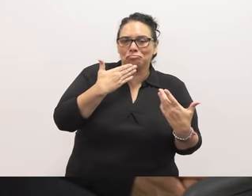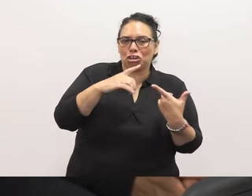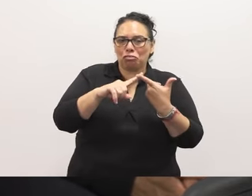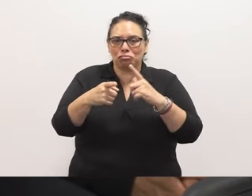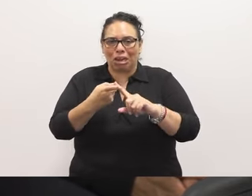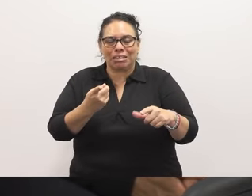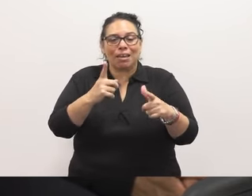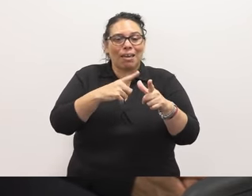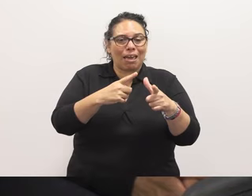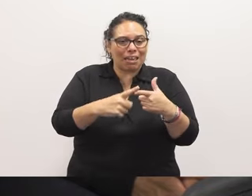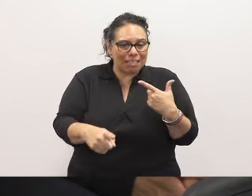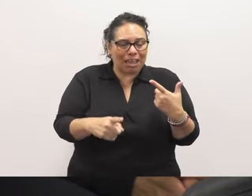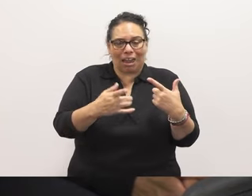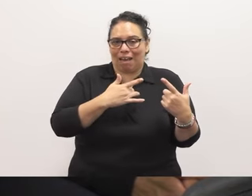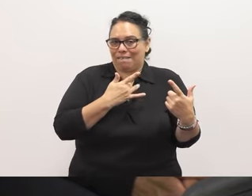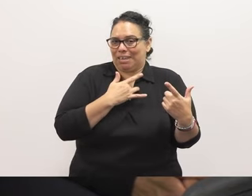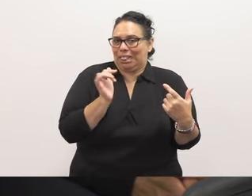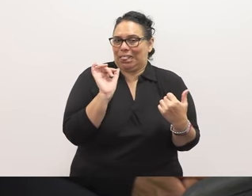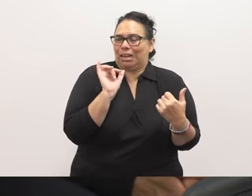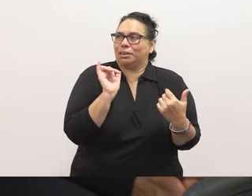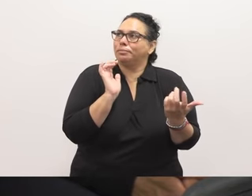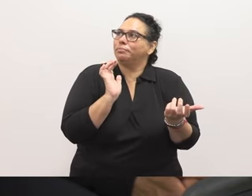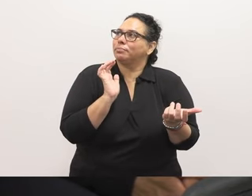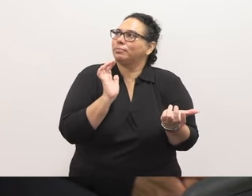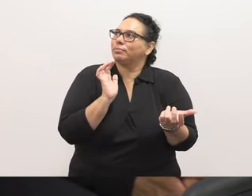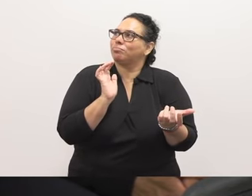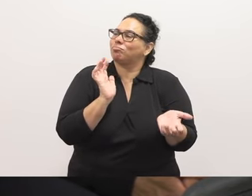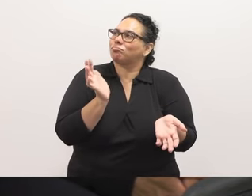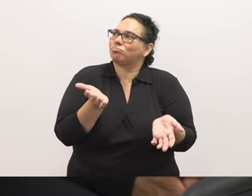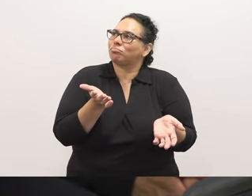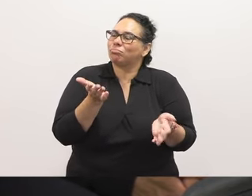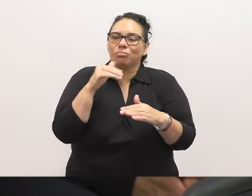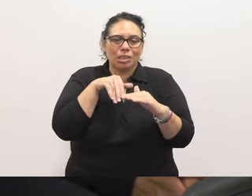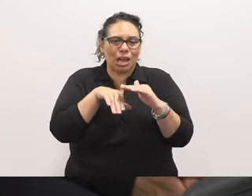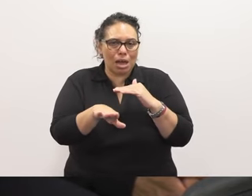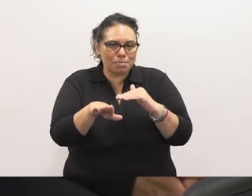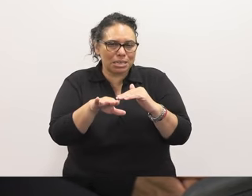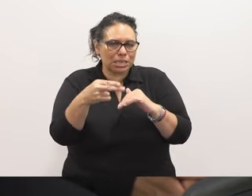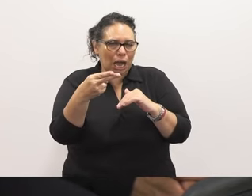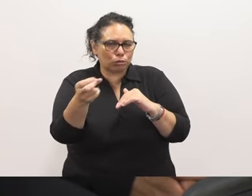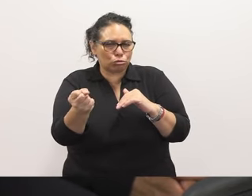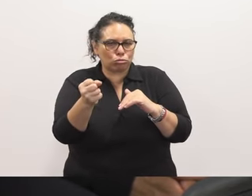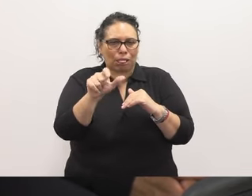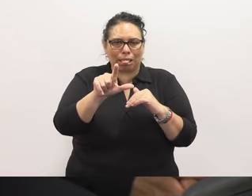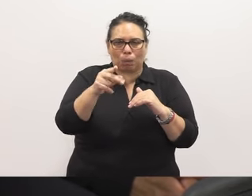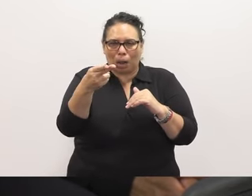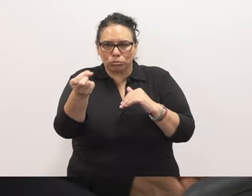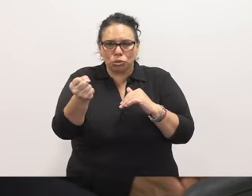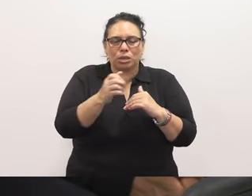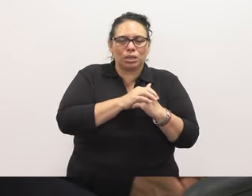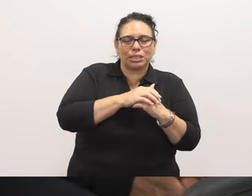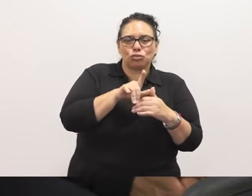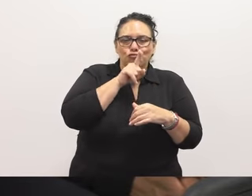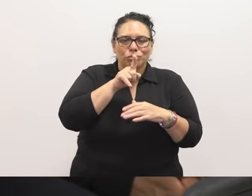and then I feel like, coming into a high school or Lakewood, it's a really great experience.